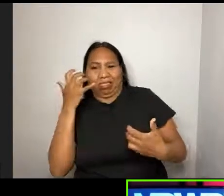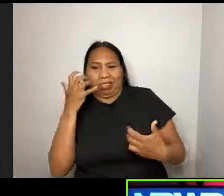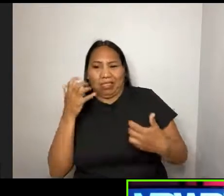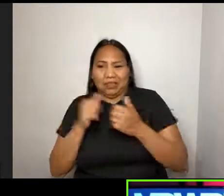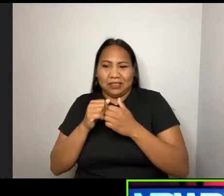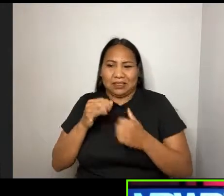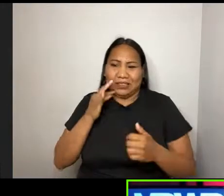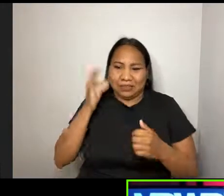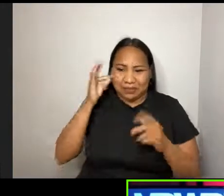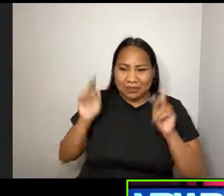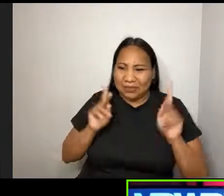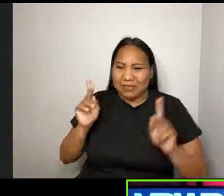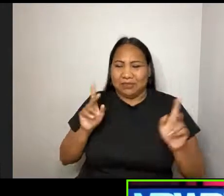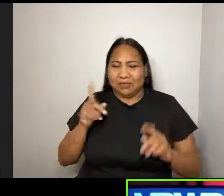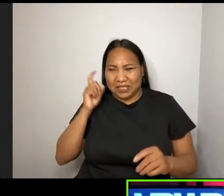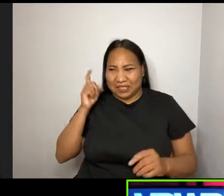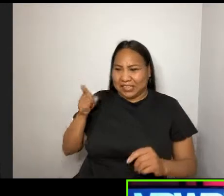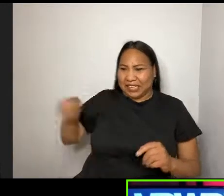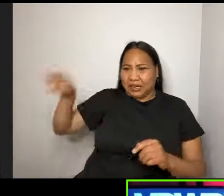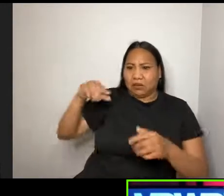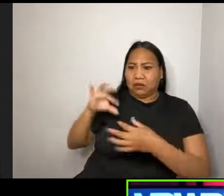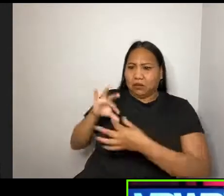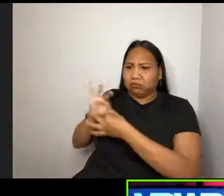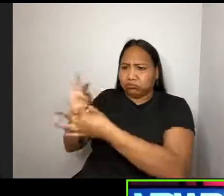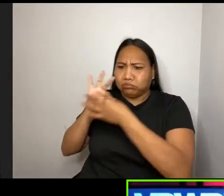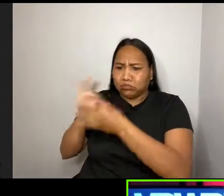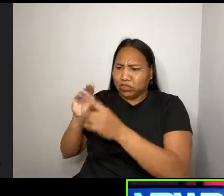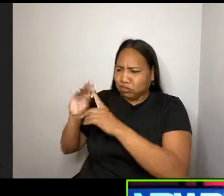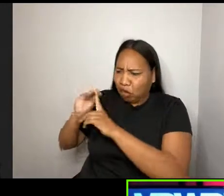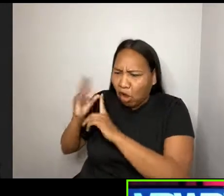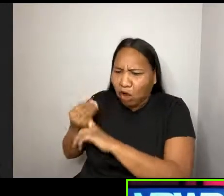and I wasn't. But then I felt like I didn't fit in with White people at the same time because